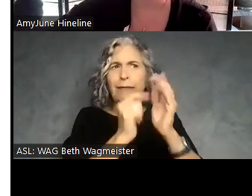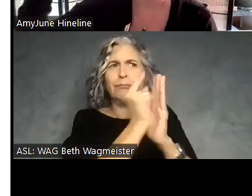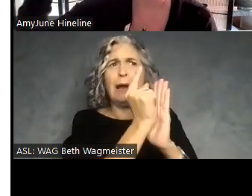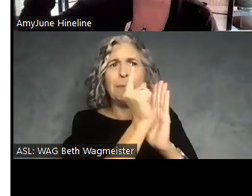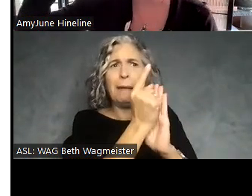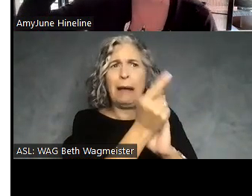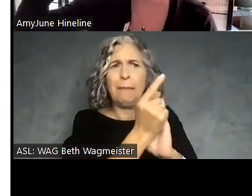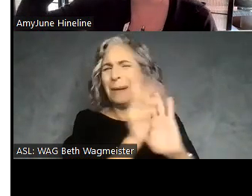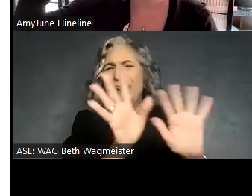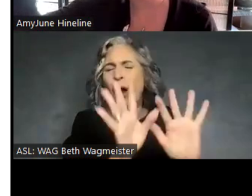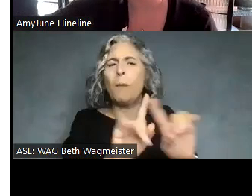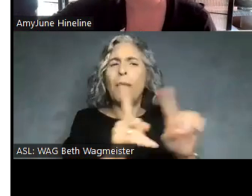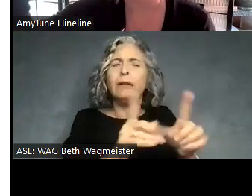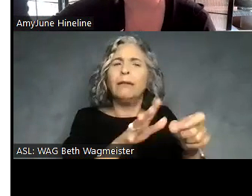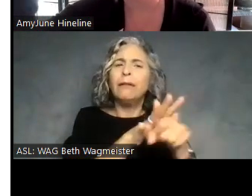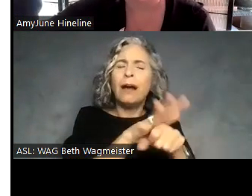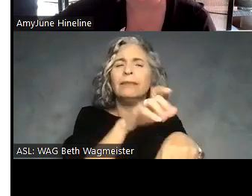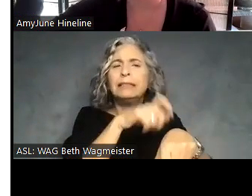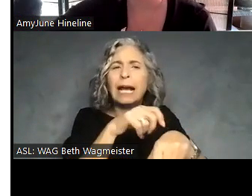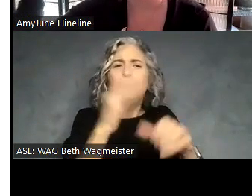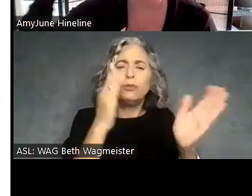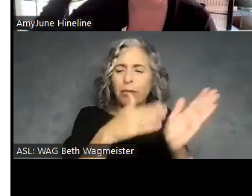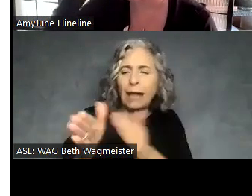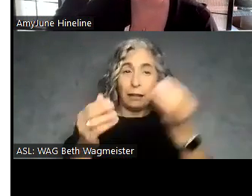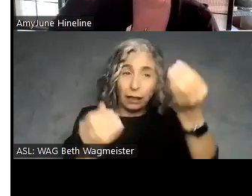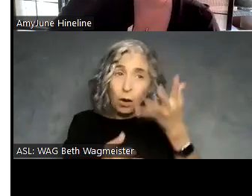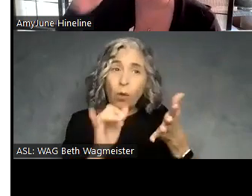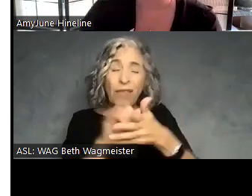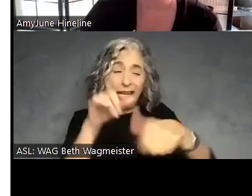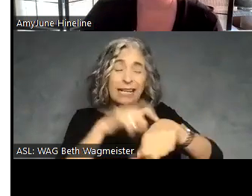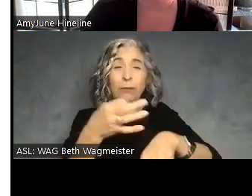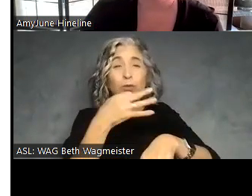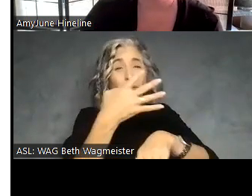data or having to re-authenticate. Have you ever been on a form and it's timed out and you